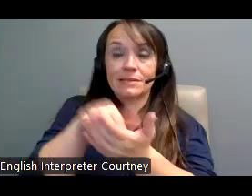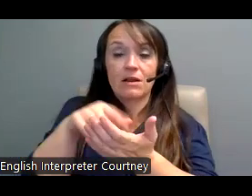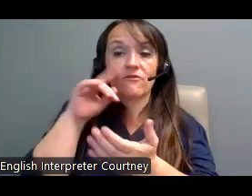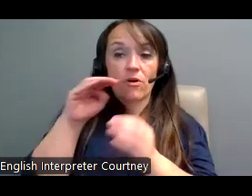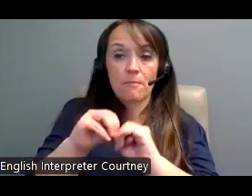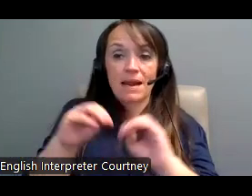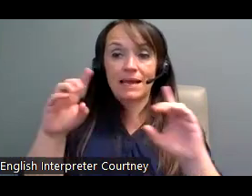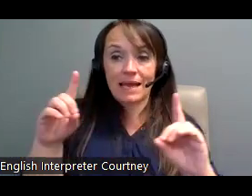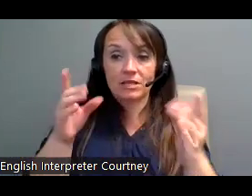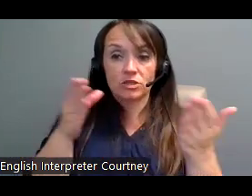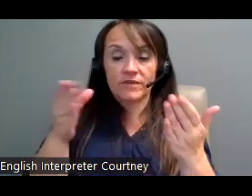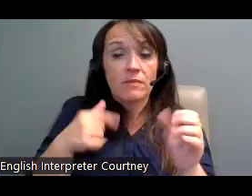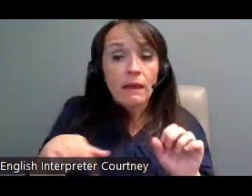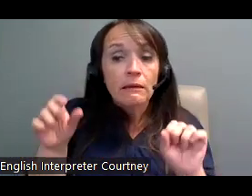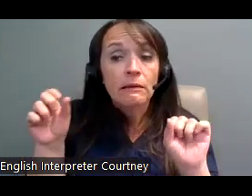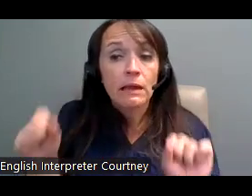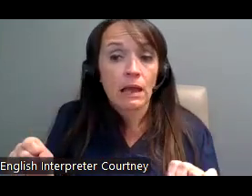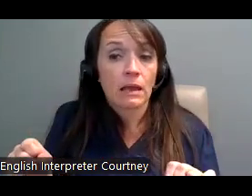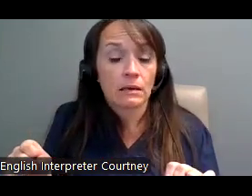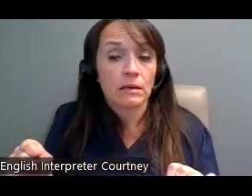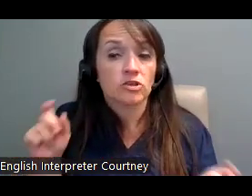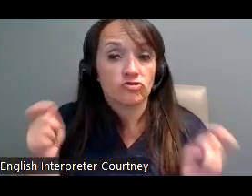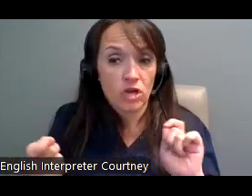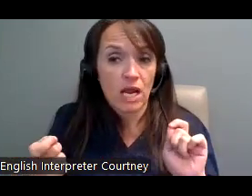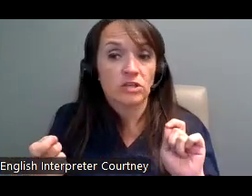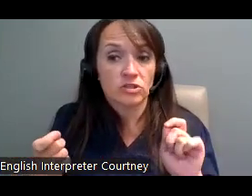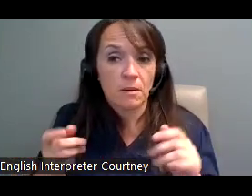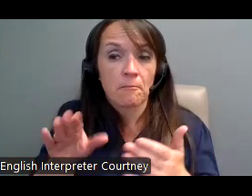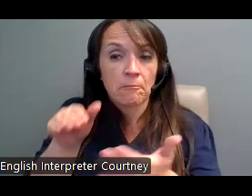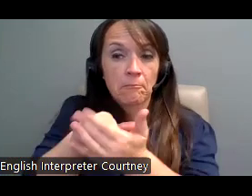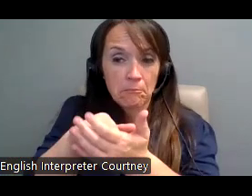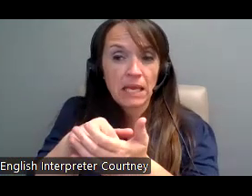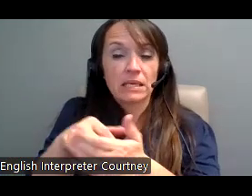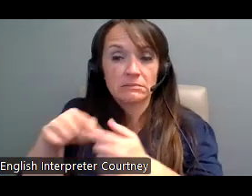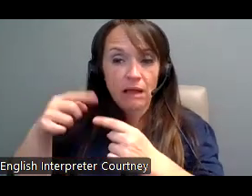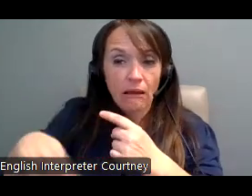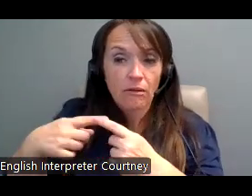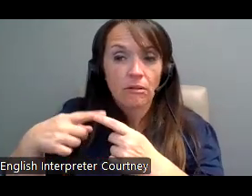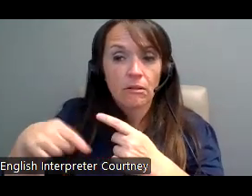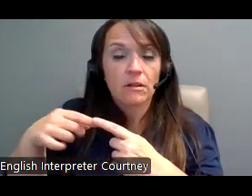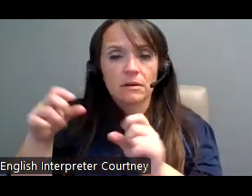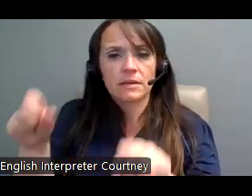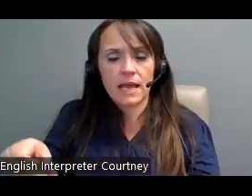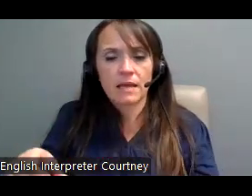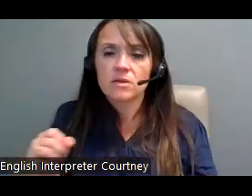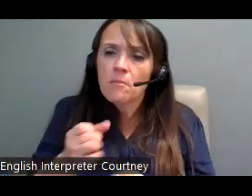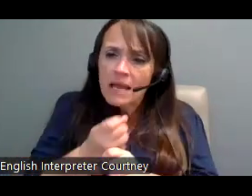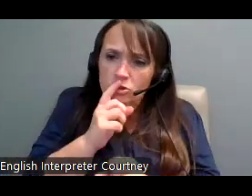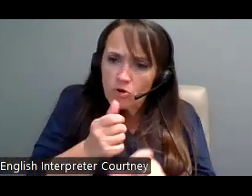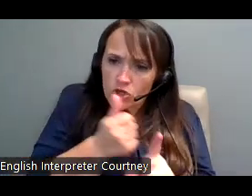can do that. It's always important to take time, at least once a year if not more, to re-educate